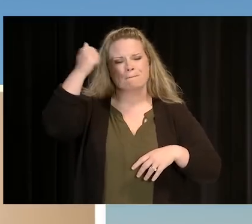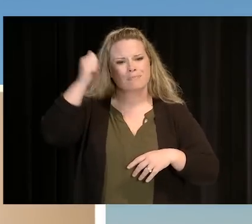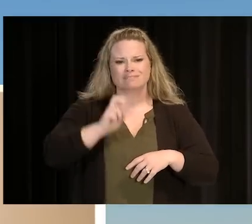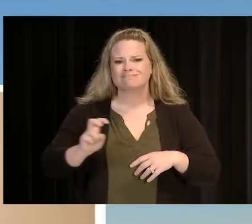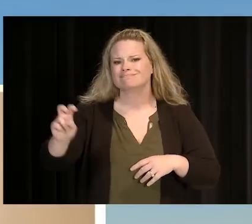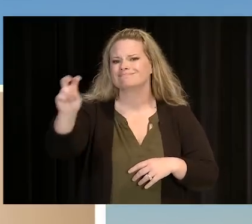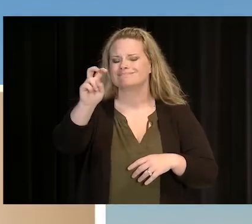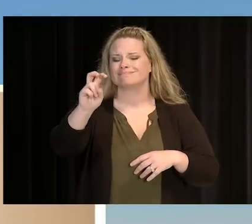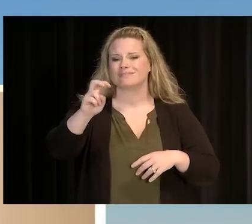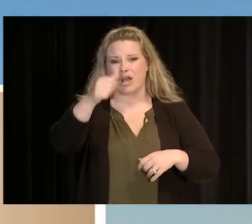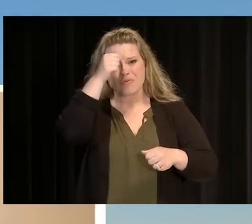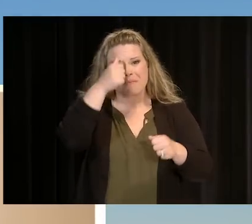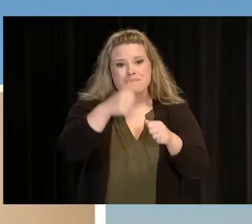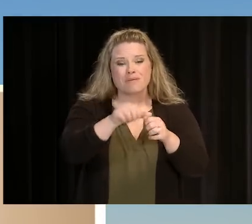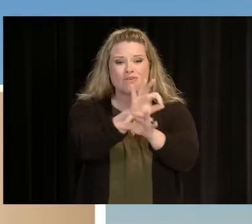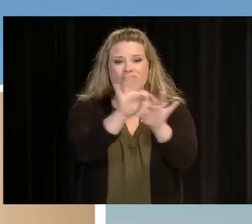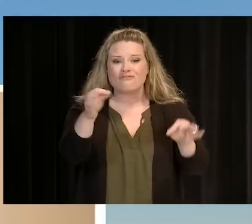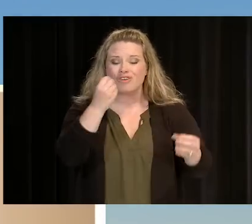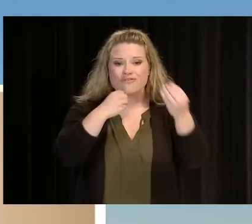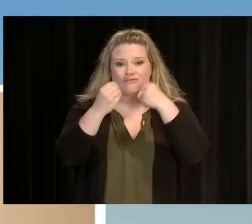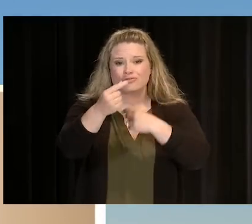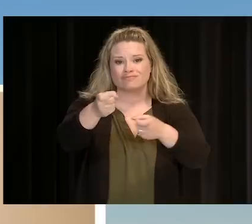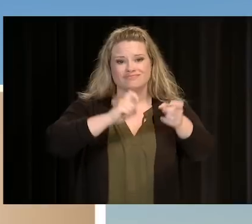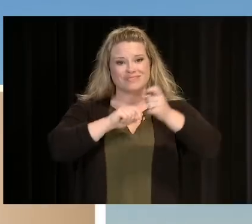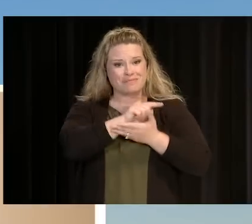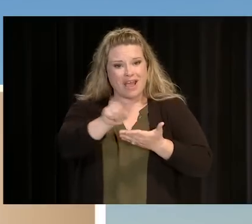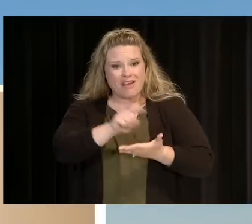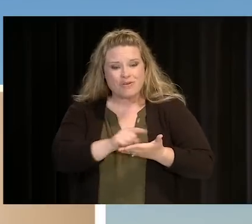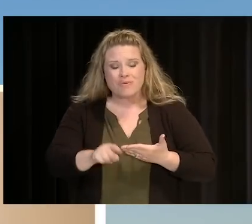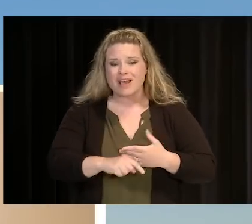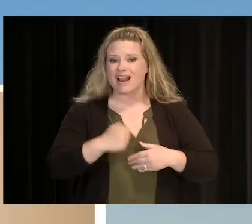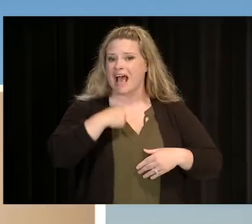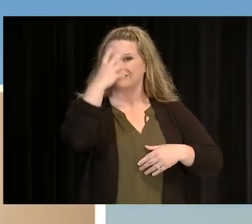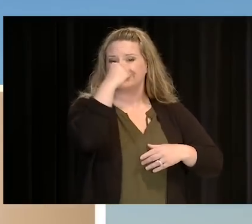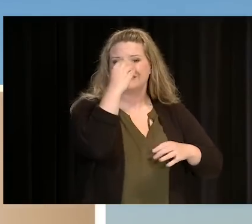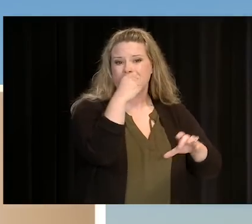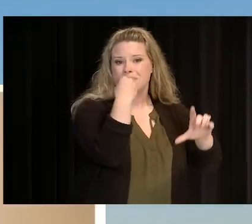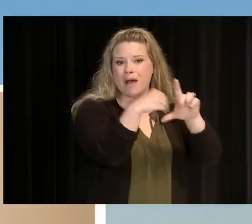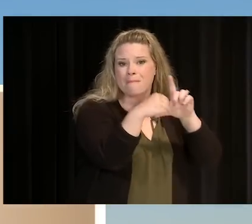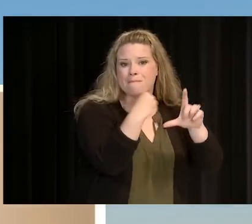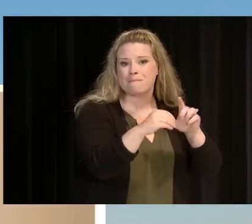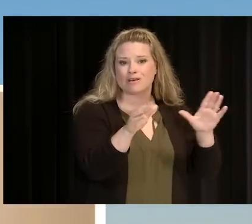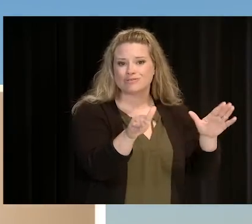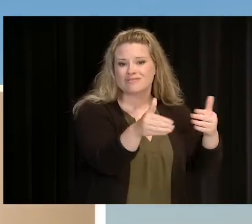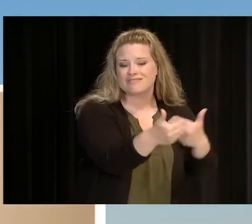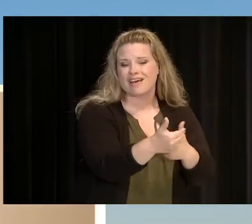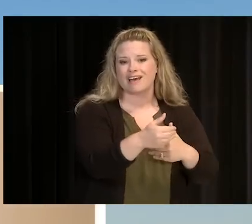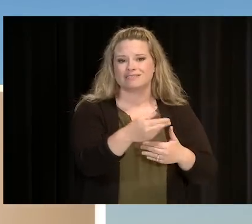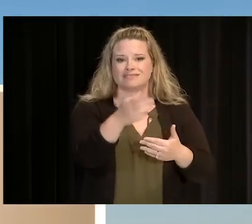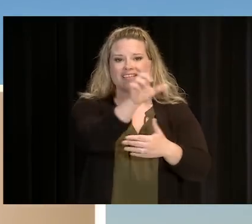I WILL NEVER FORGET THE FREE FOOD THAT WAS GIVEN OUT ALMOST EVERY WEEK. I WILL NEVER FORGET SLEEPING IN EL PASO LOUNGE, THE LIBRARY,